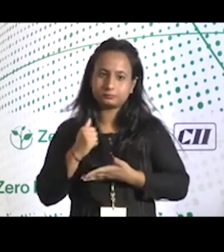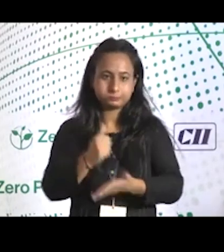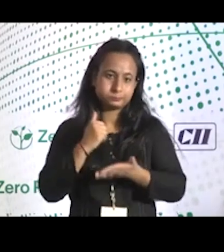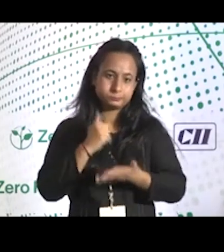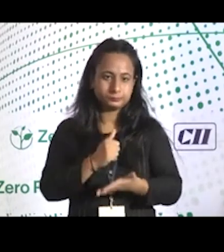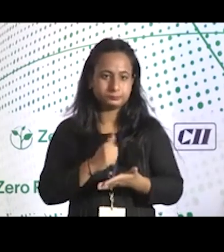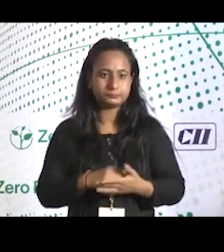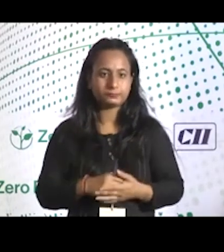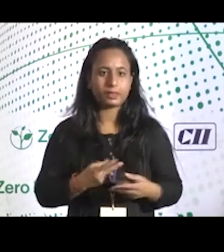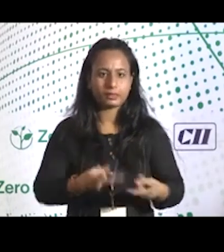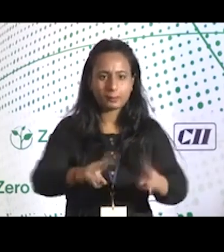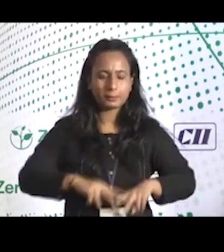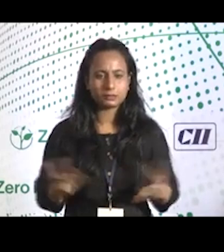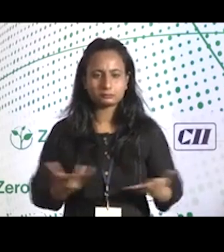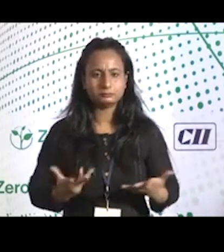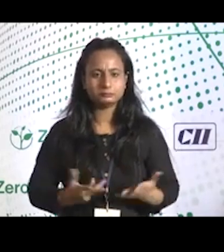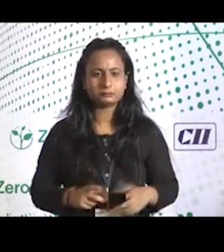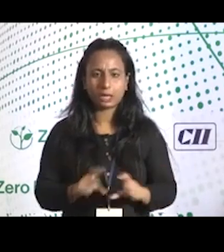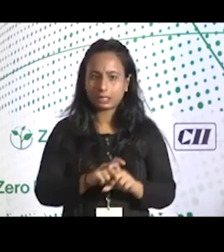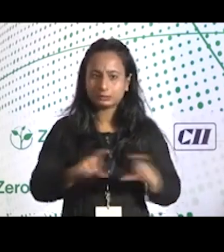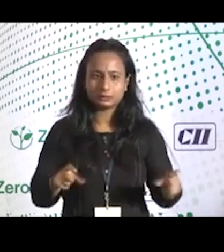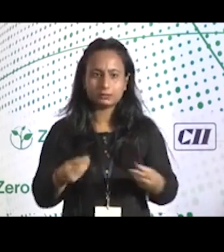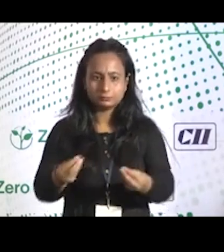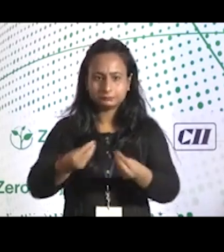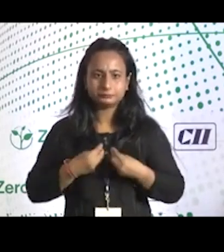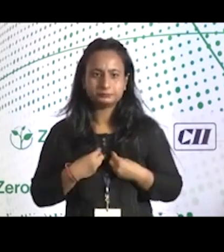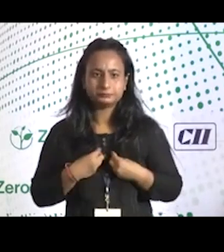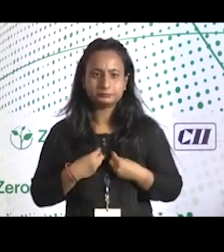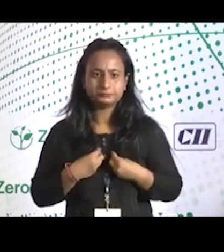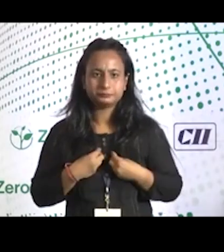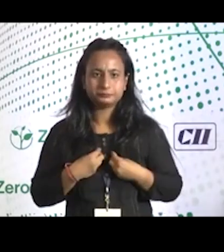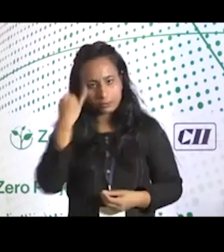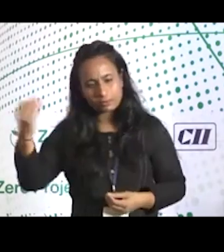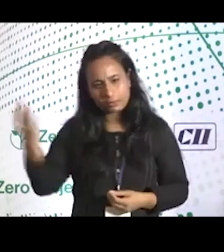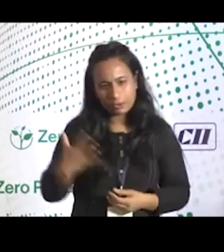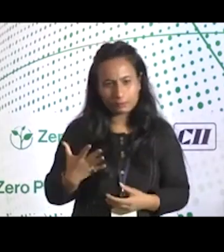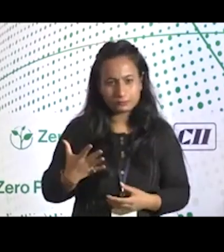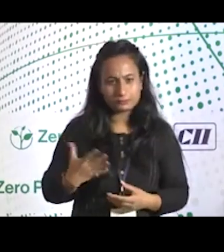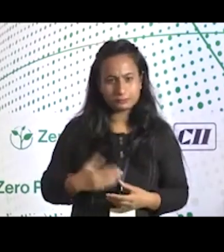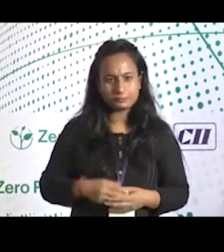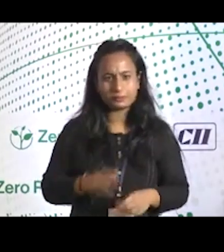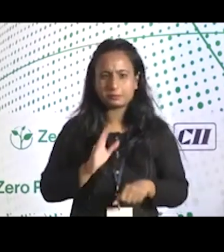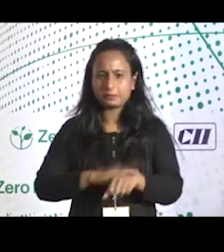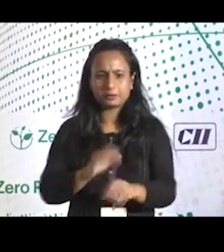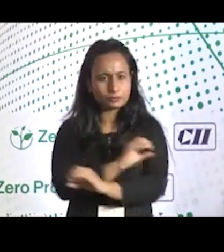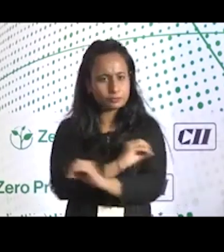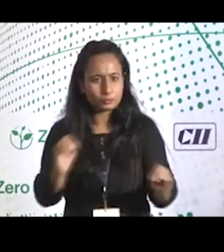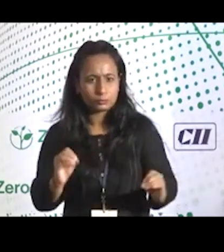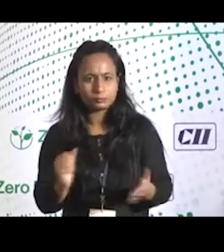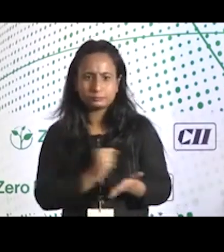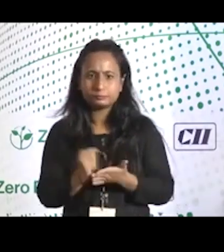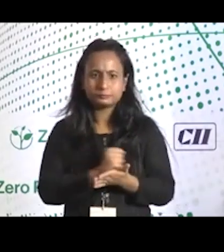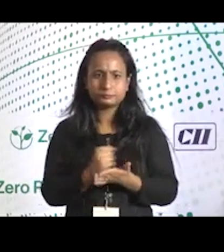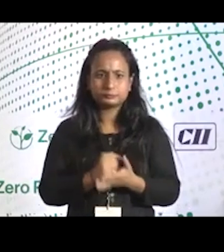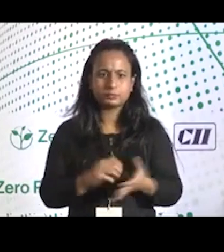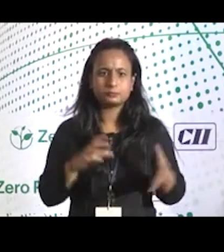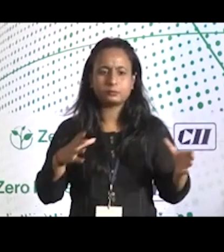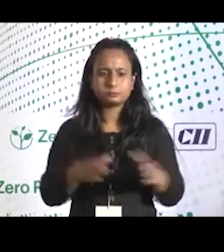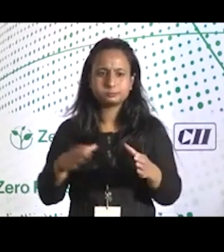So if it is an innovation model being tried out in a very small geography with a limited set of people,